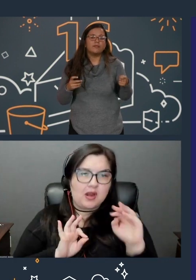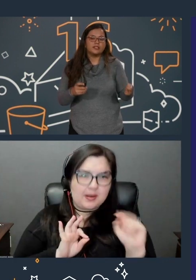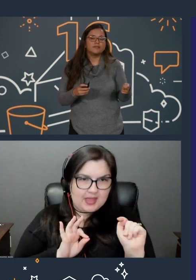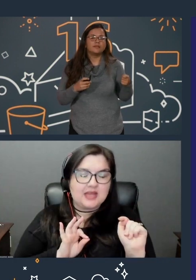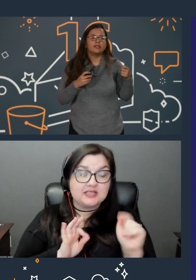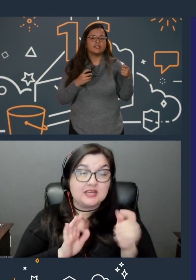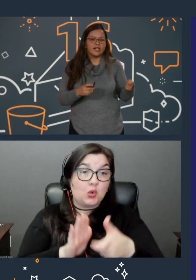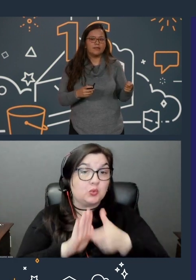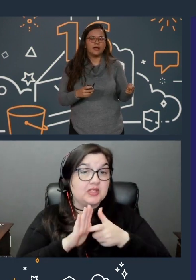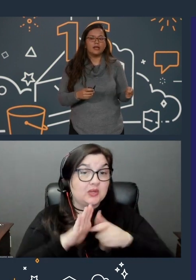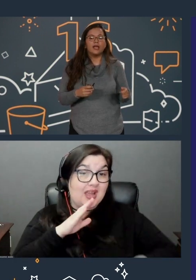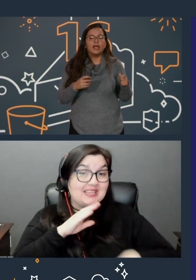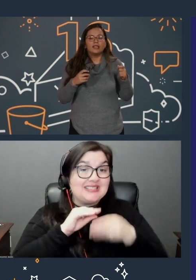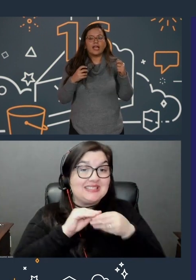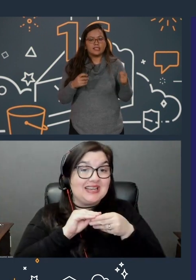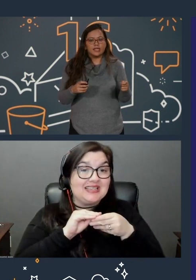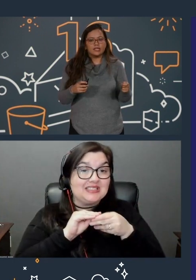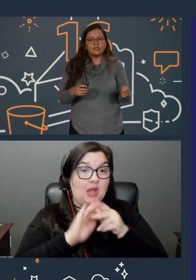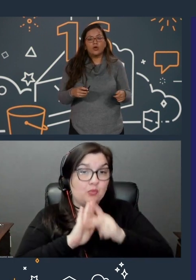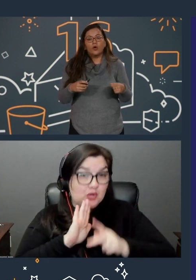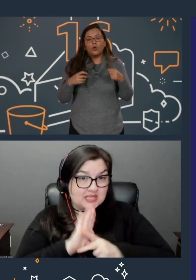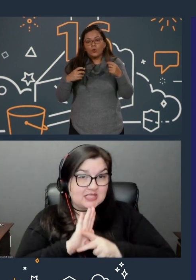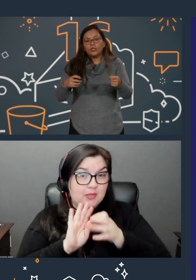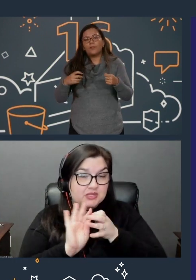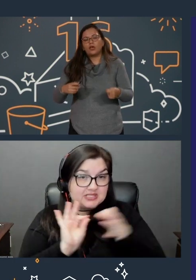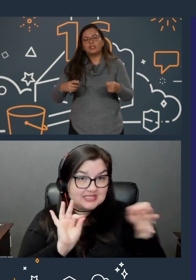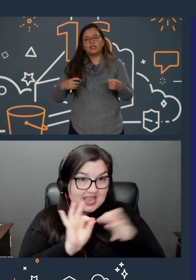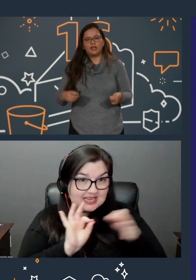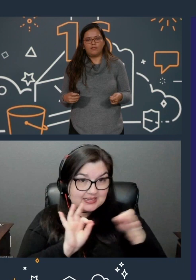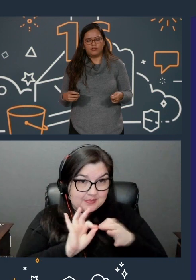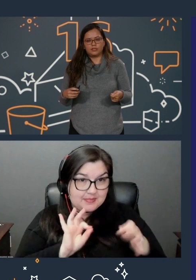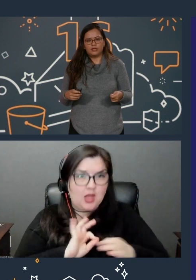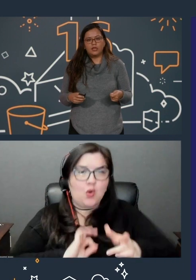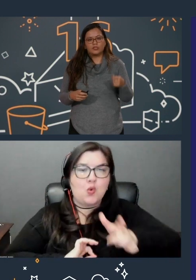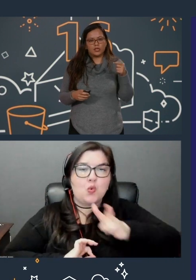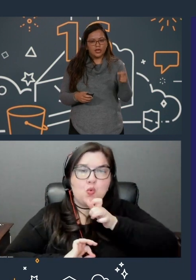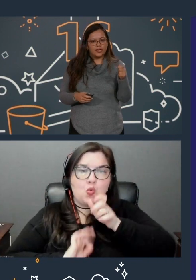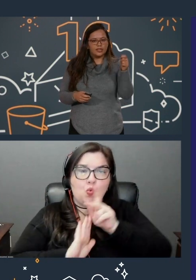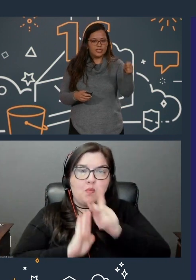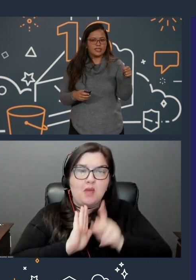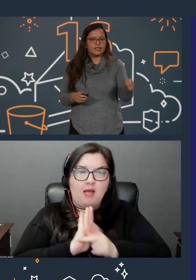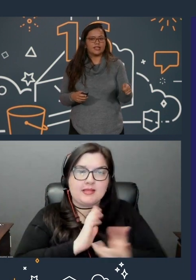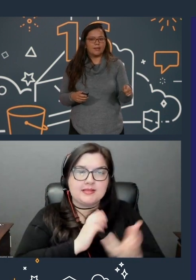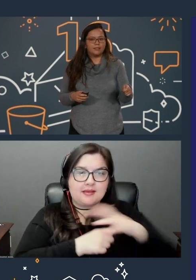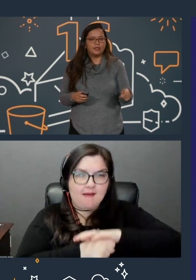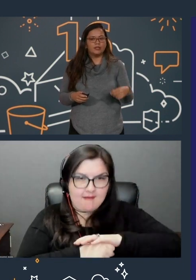principle statement that states who the policy covers. So here in this example,